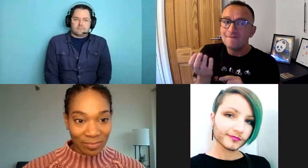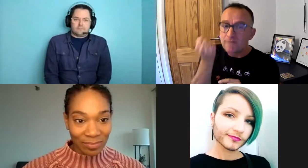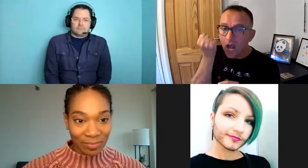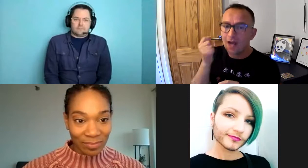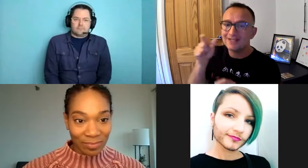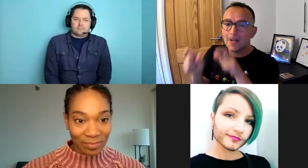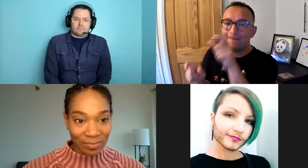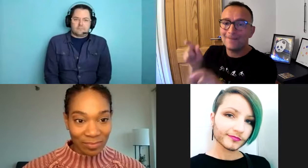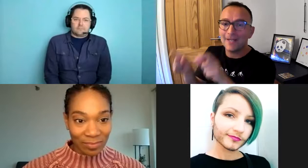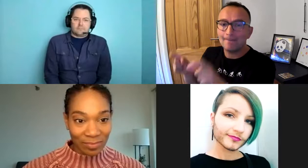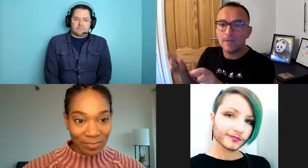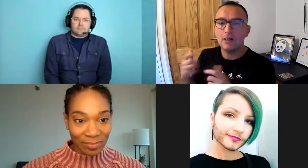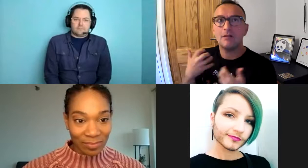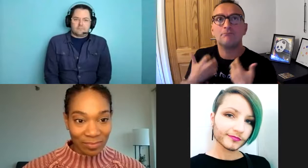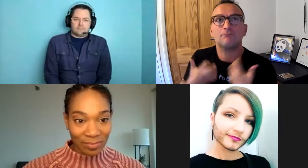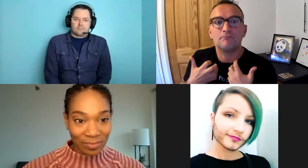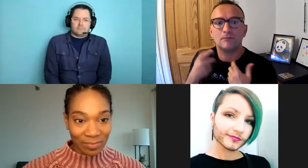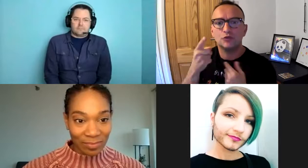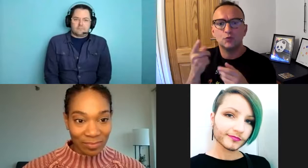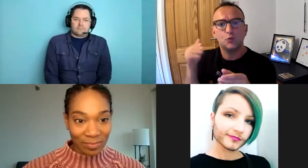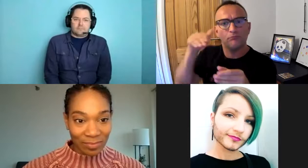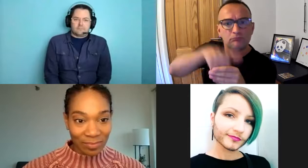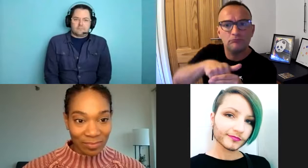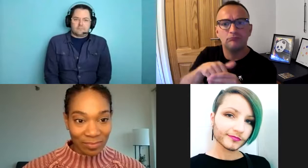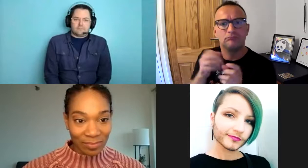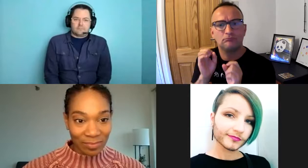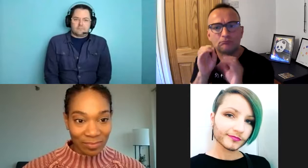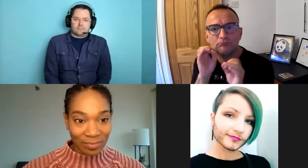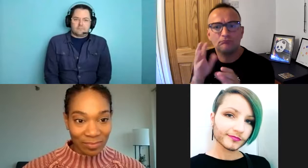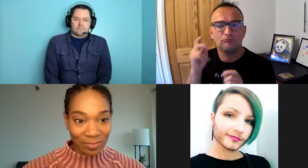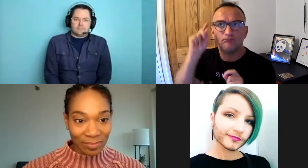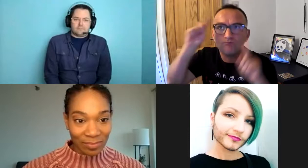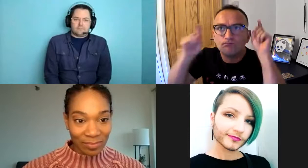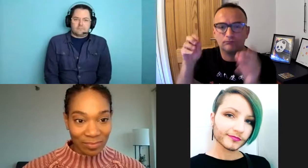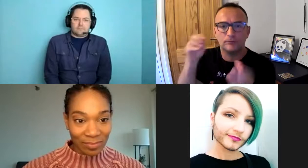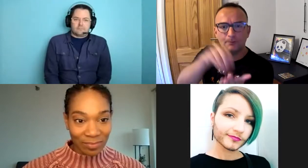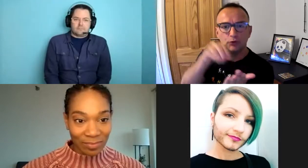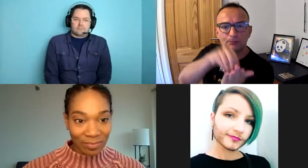ideas or did you_have to persuade them to get on board and contribute.